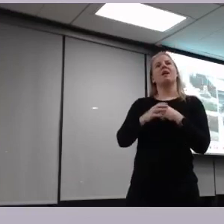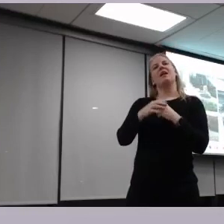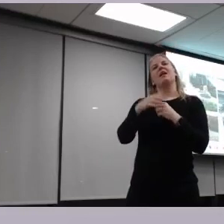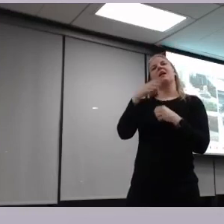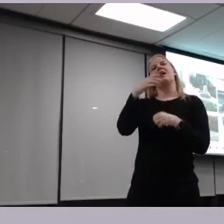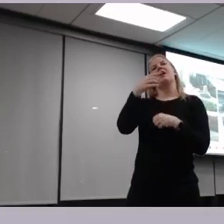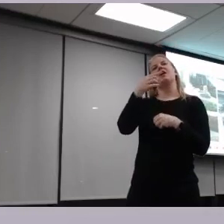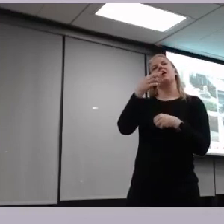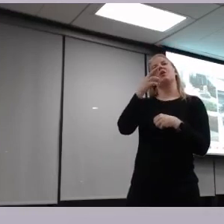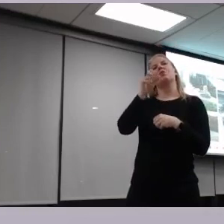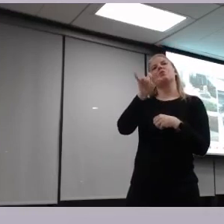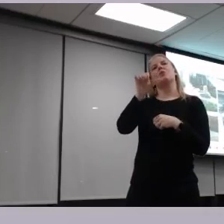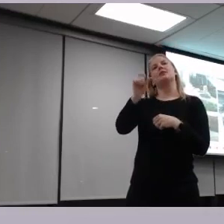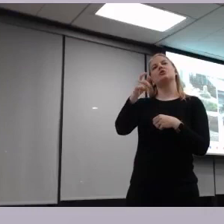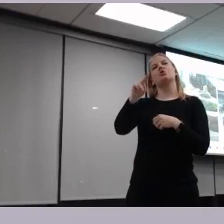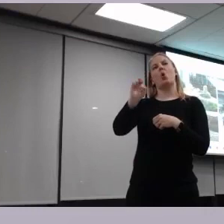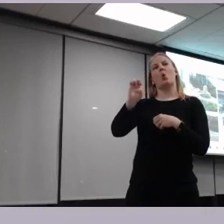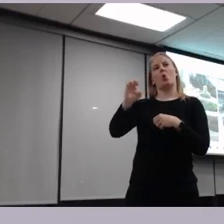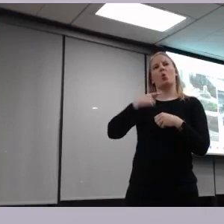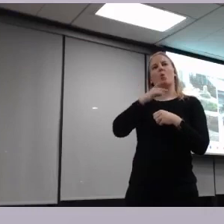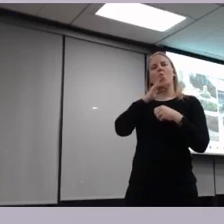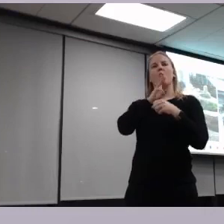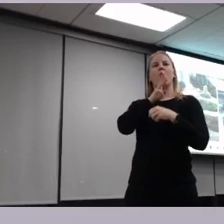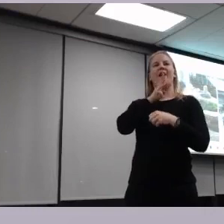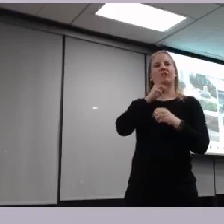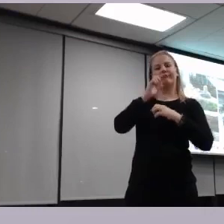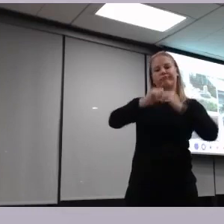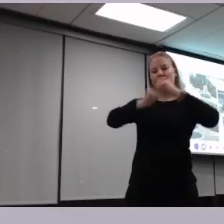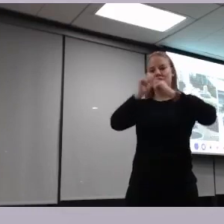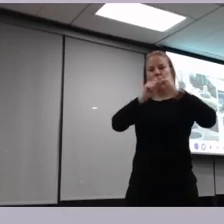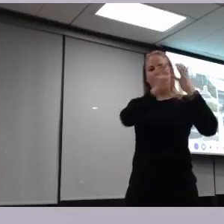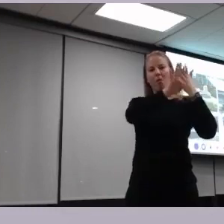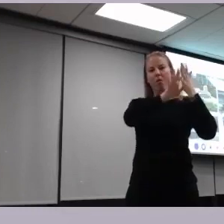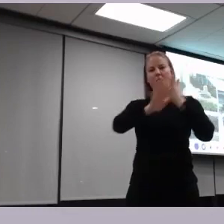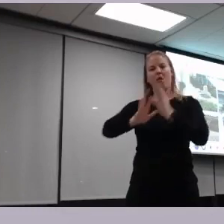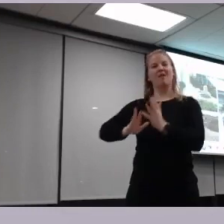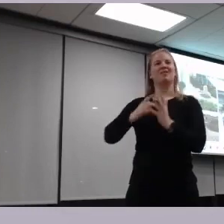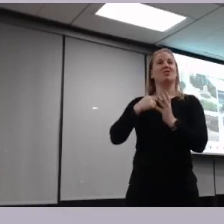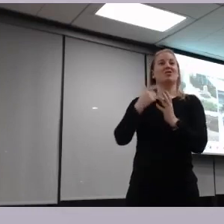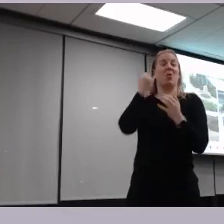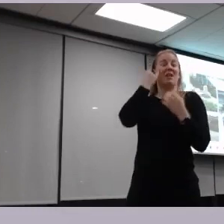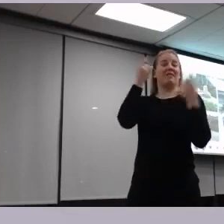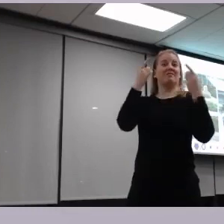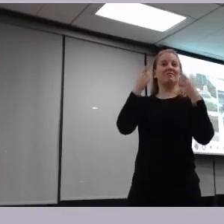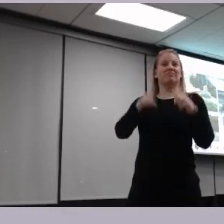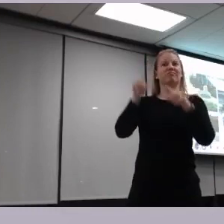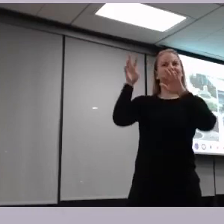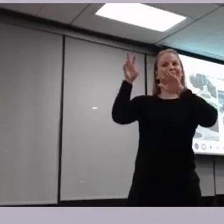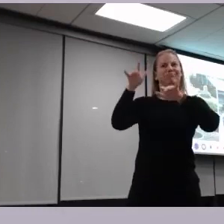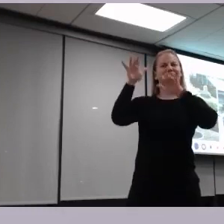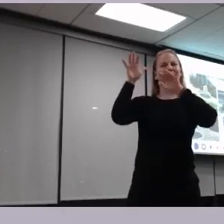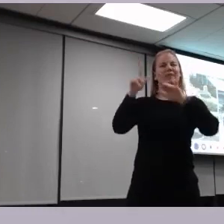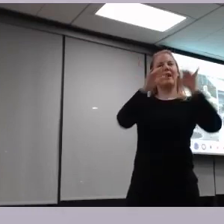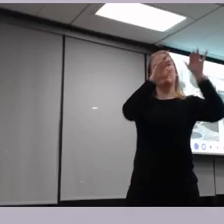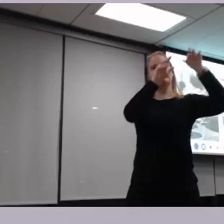by designing the topography, doing rain events, water is able to endure through the site like a river.